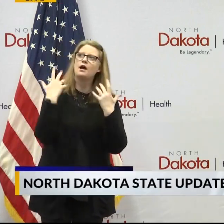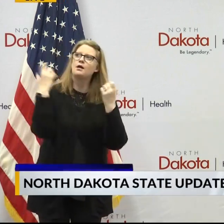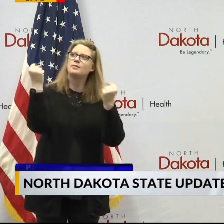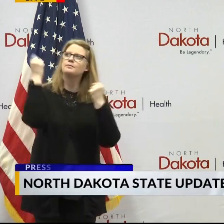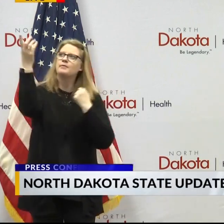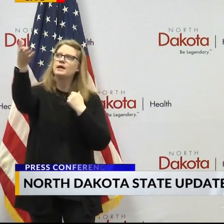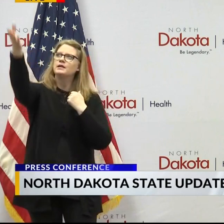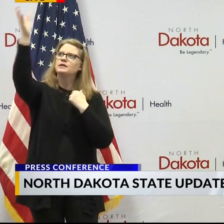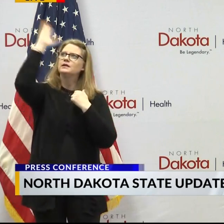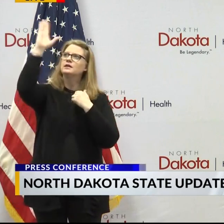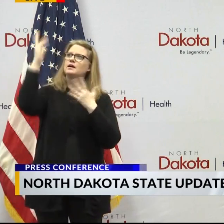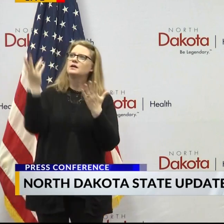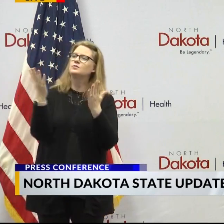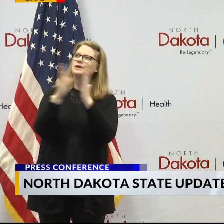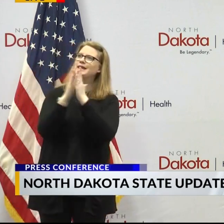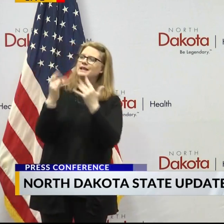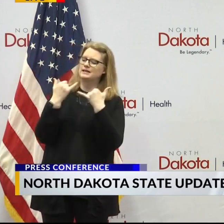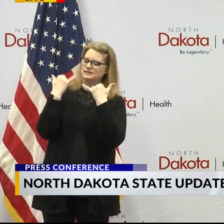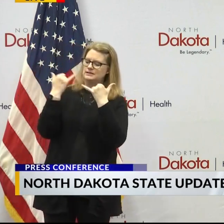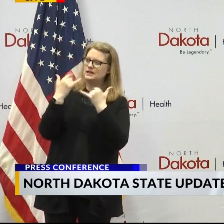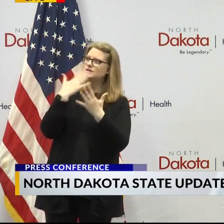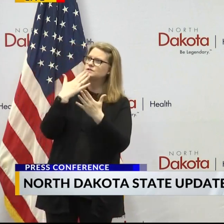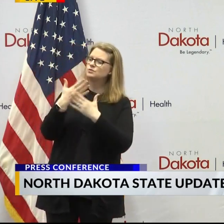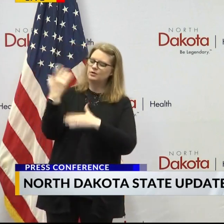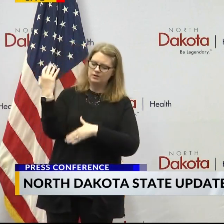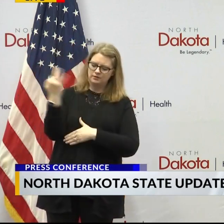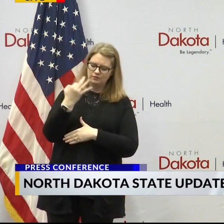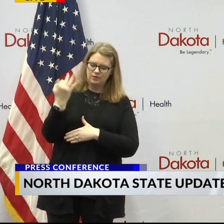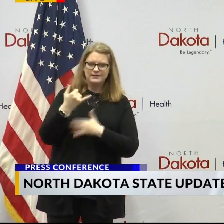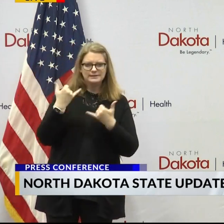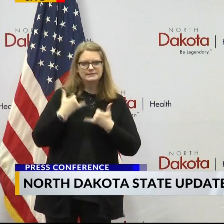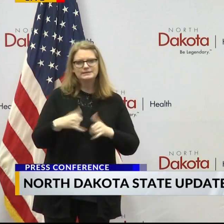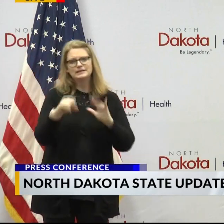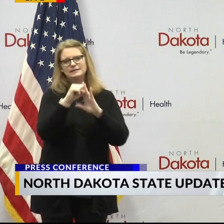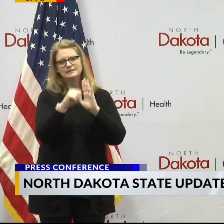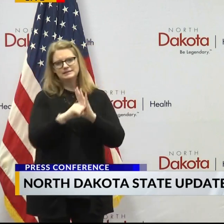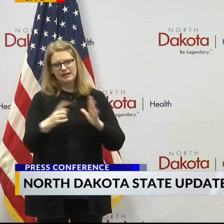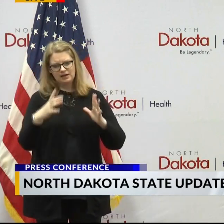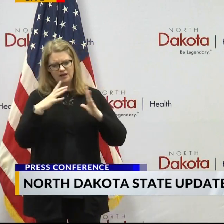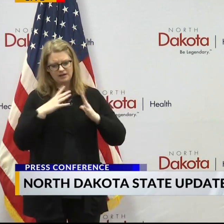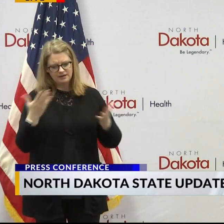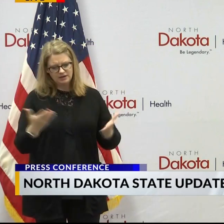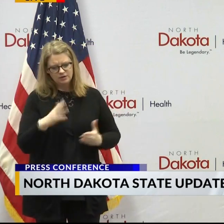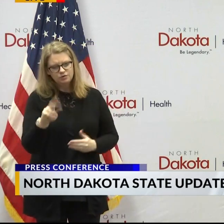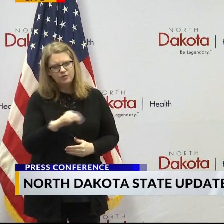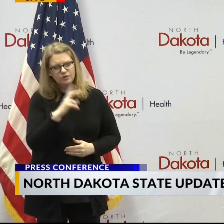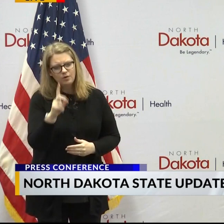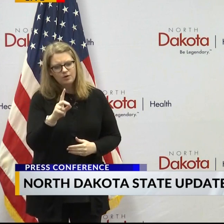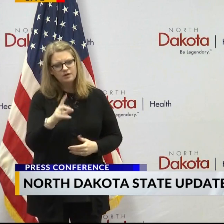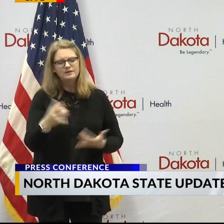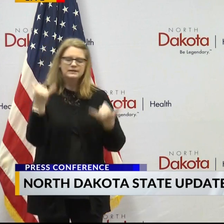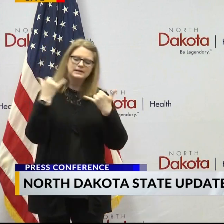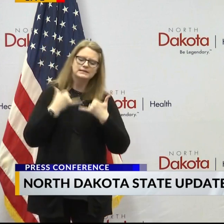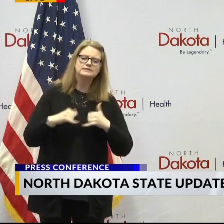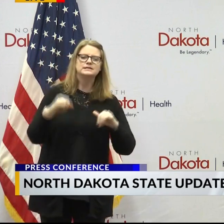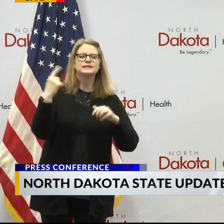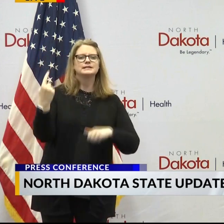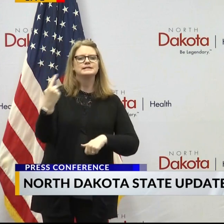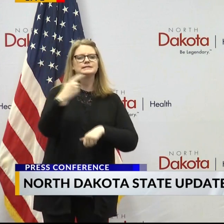TO HELP OUR STATE IN THIS TIME OF EMERGENCY. FEEL FREE TO JOIN ME AS I PRAY.